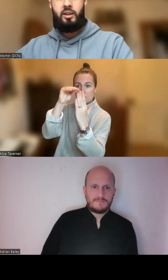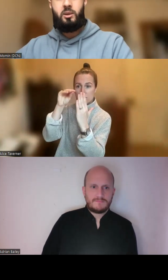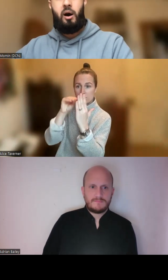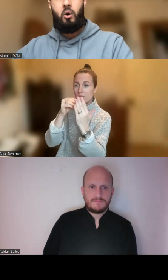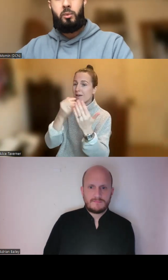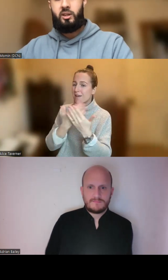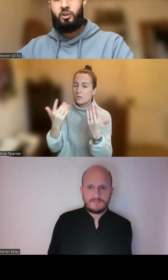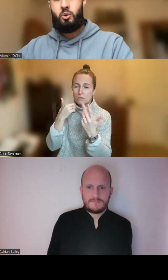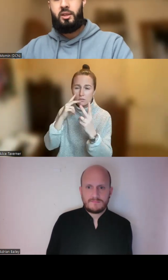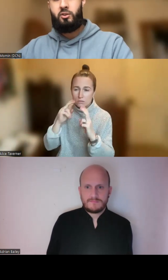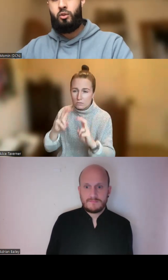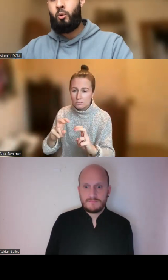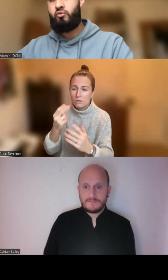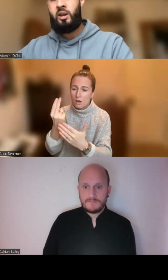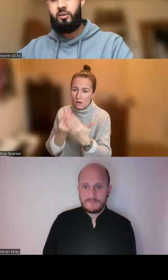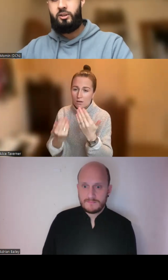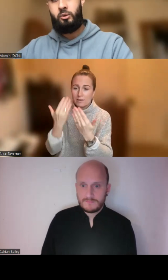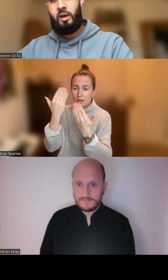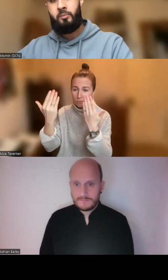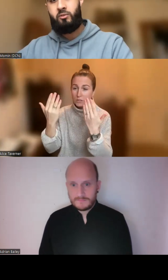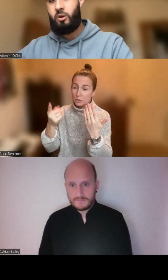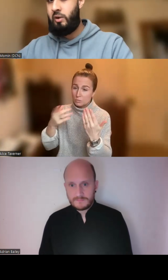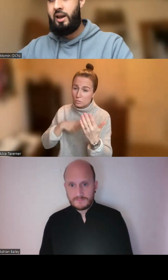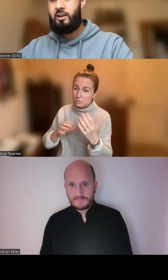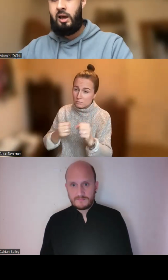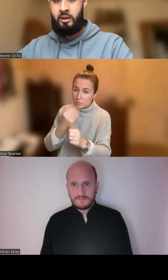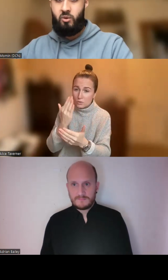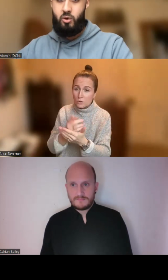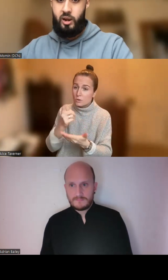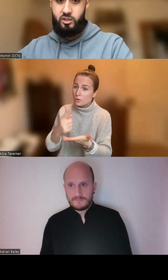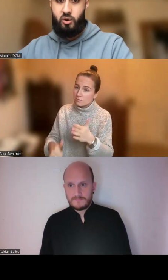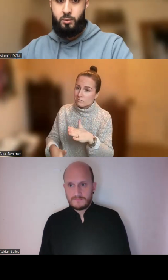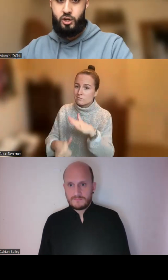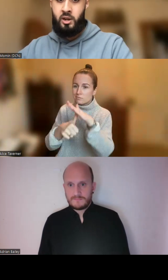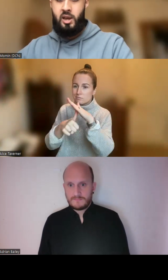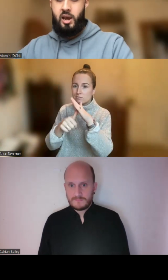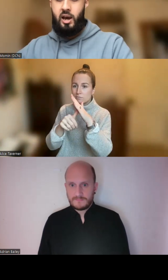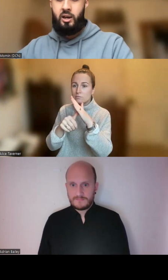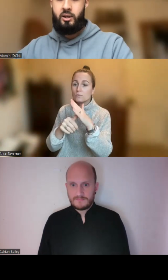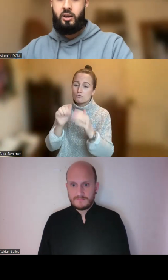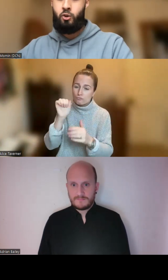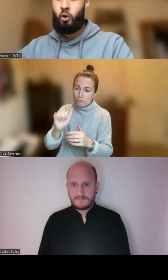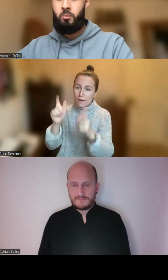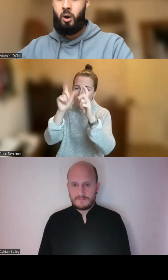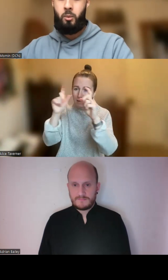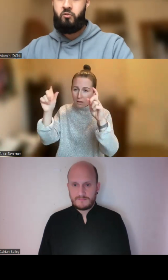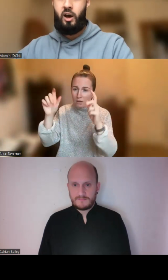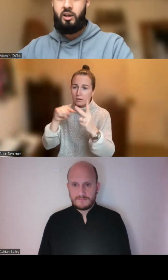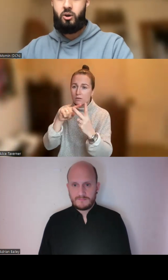it's about making sure that you're the most relevant to them. You've got the right headline, you've got the right description, and you're going to pop up first